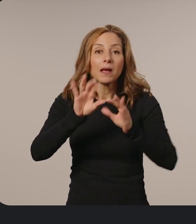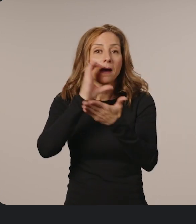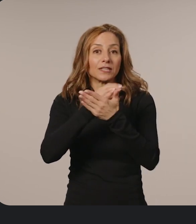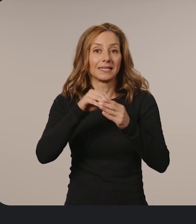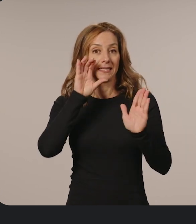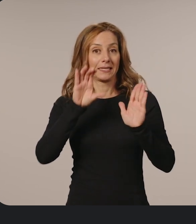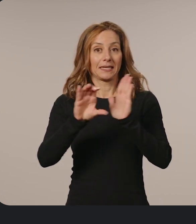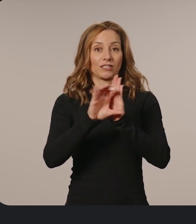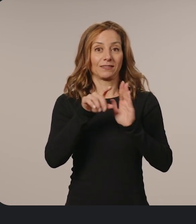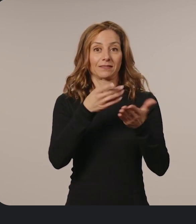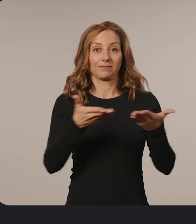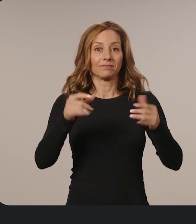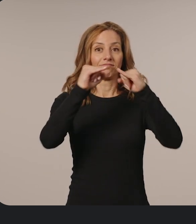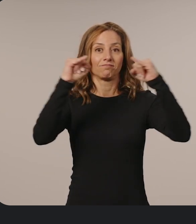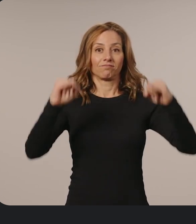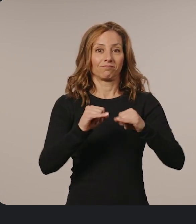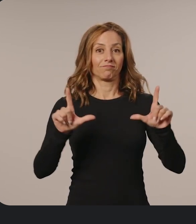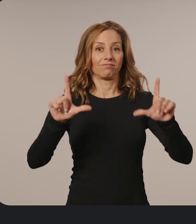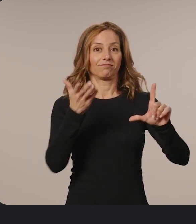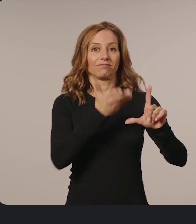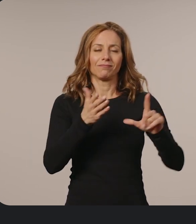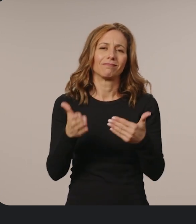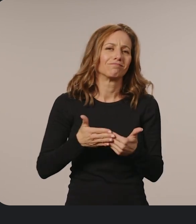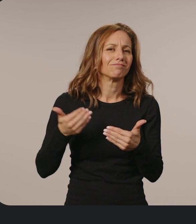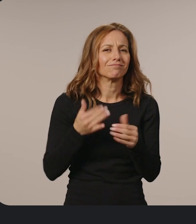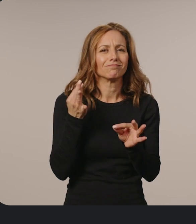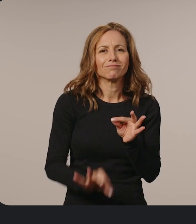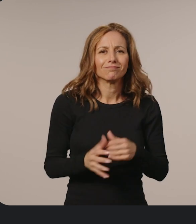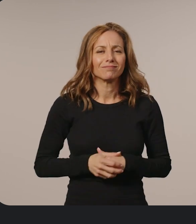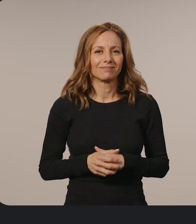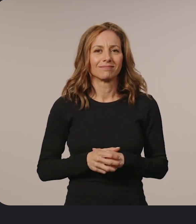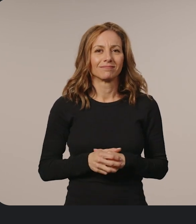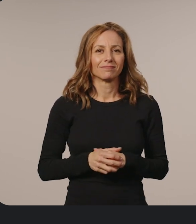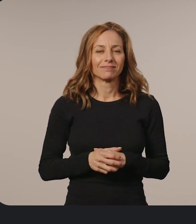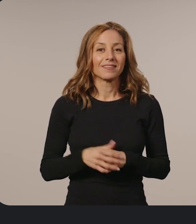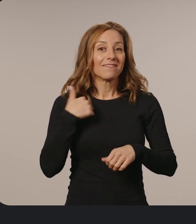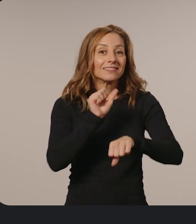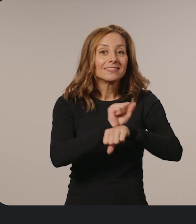So picking out objects and images and putting a bounding box around them has never been easier.